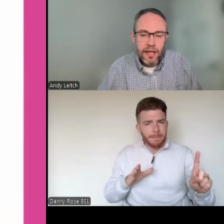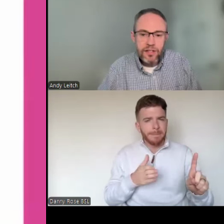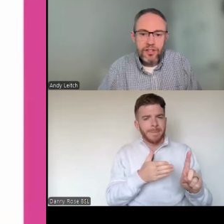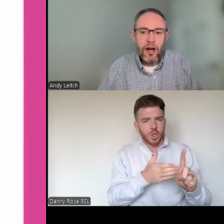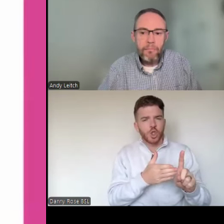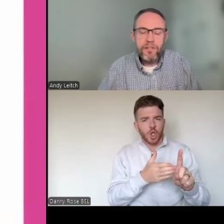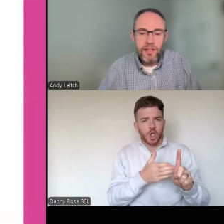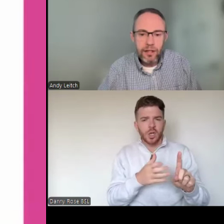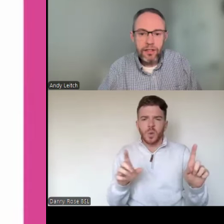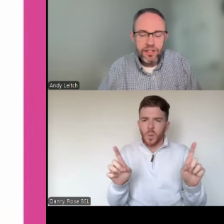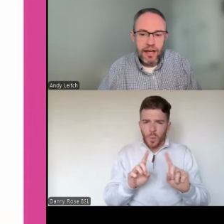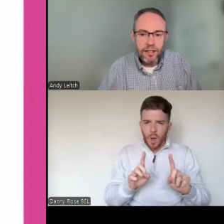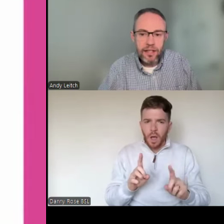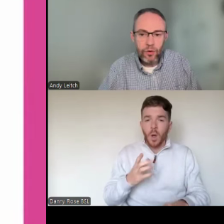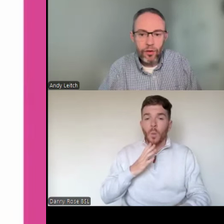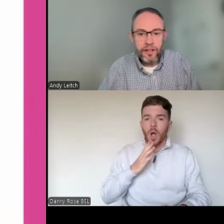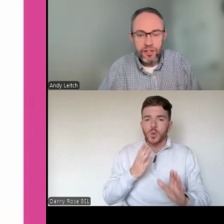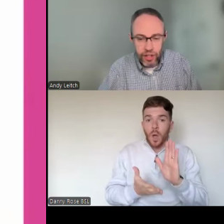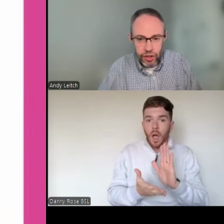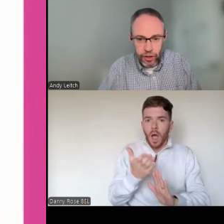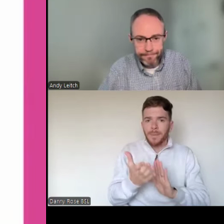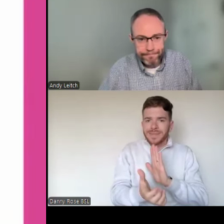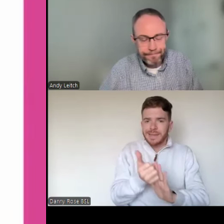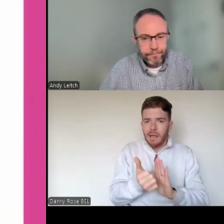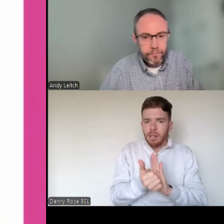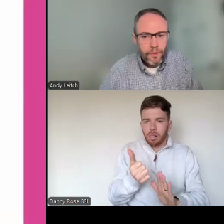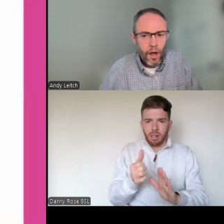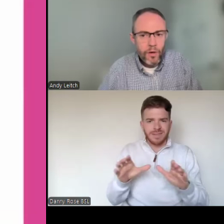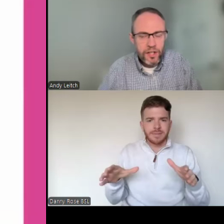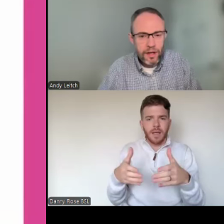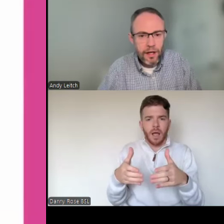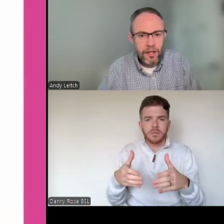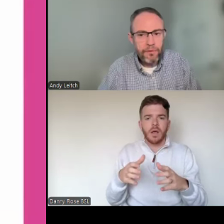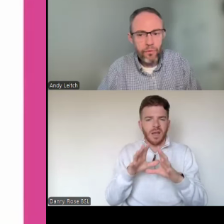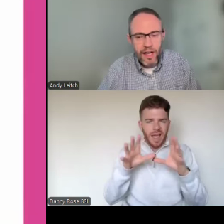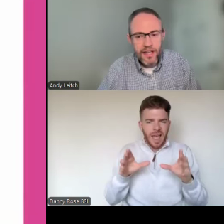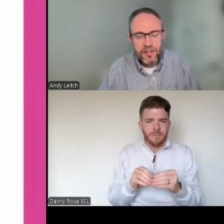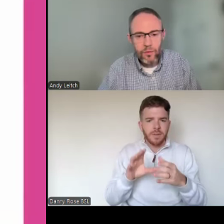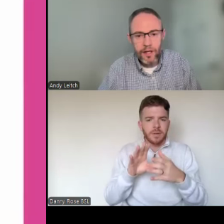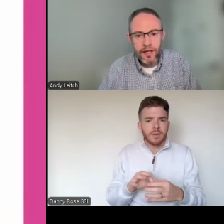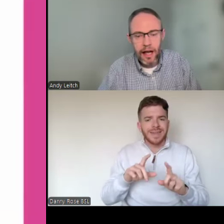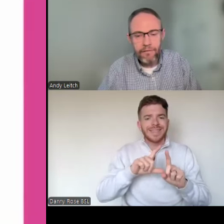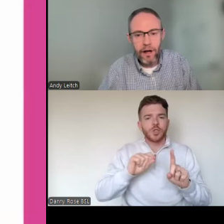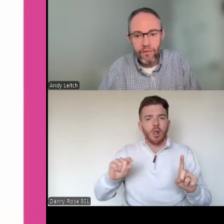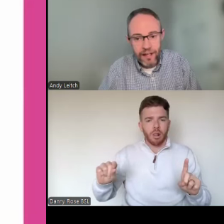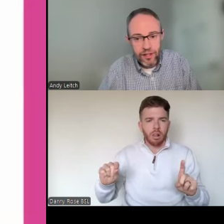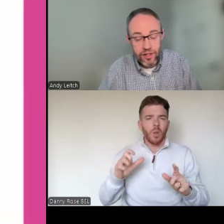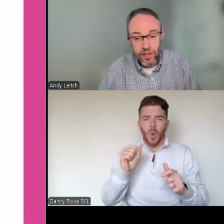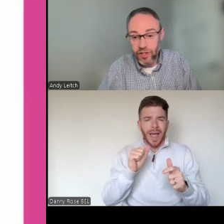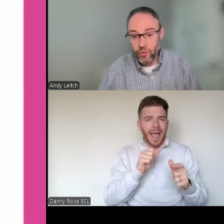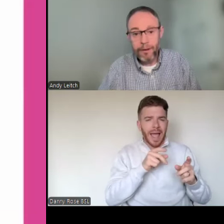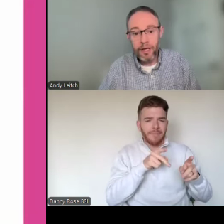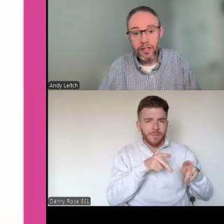is to upskill the sector in all things digital. We do that in a number of ways. We have events, such as webinars,